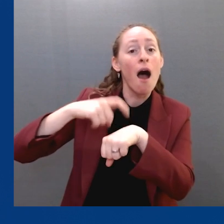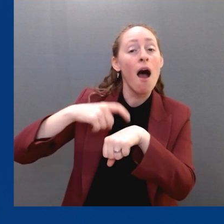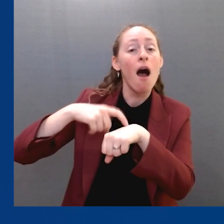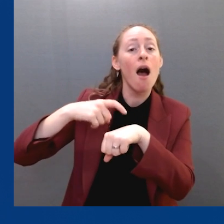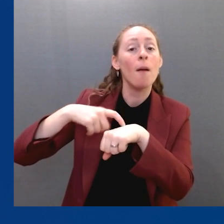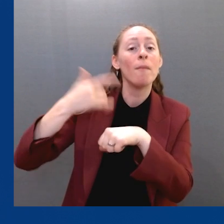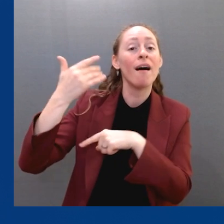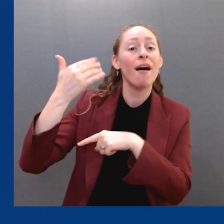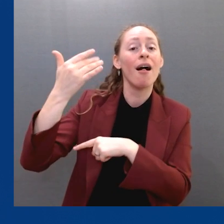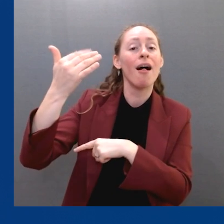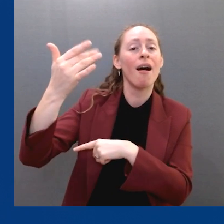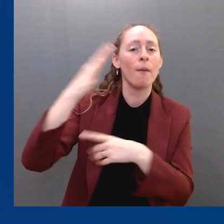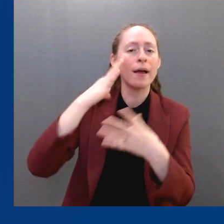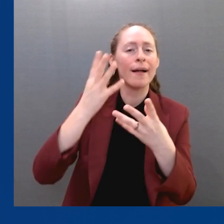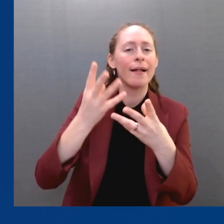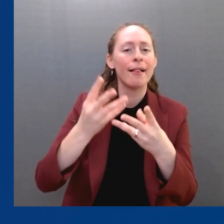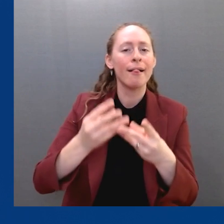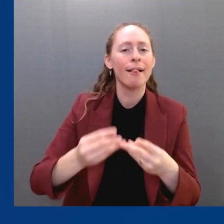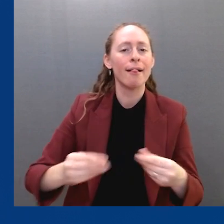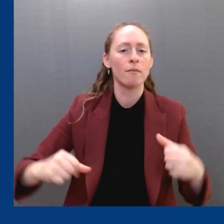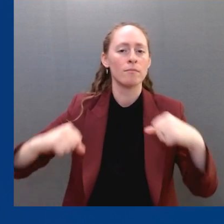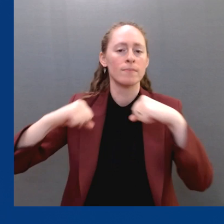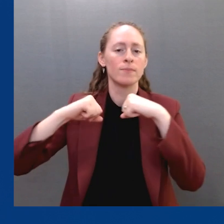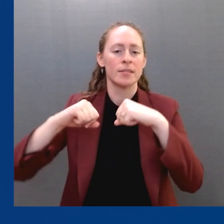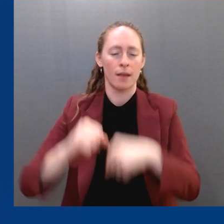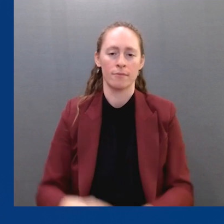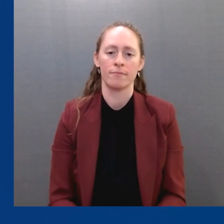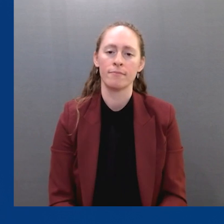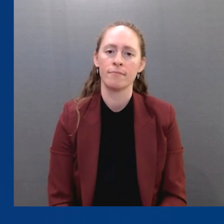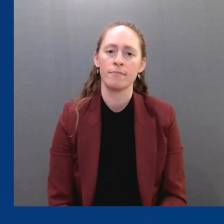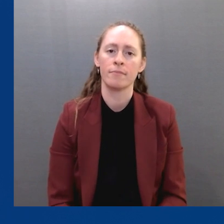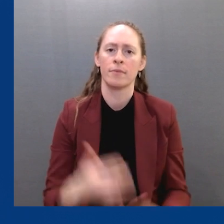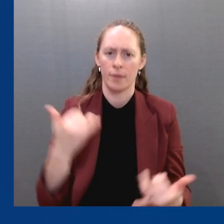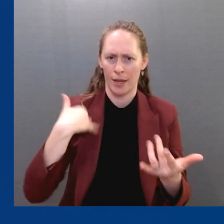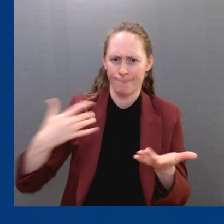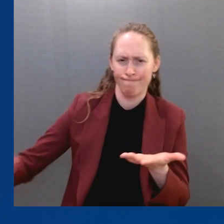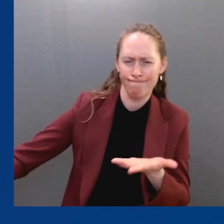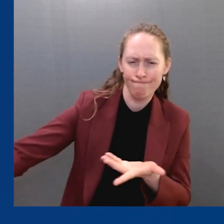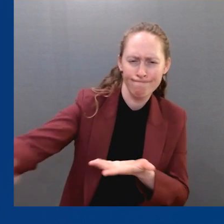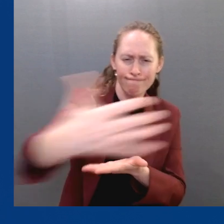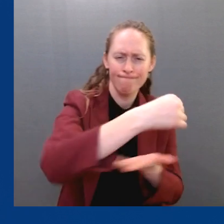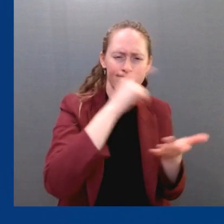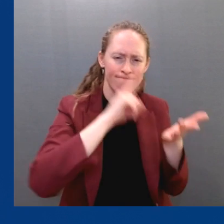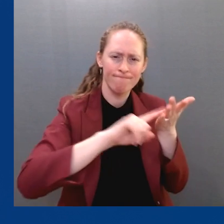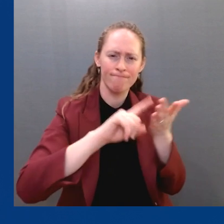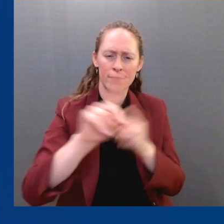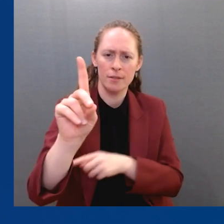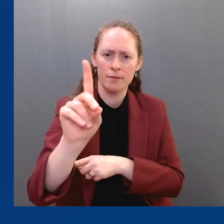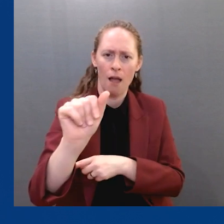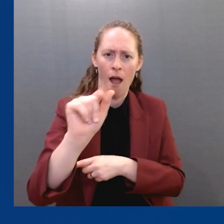That is good data now that if you were infected with BA-1, you really don't have a lot of good protection